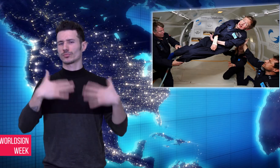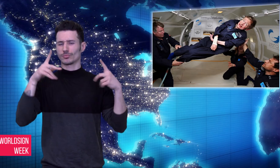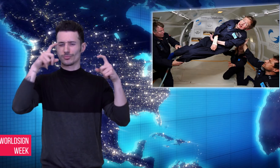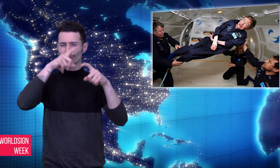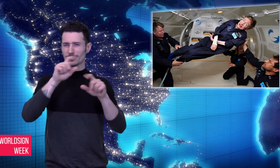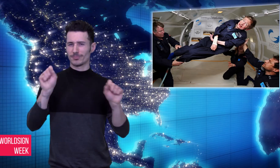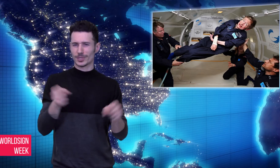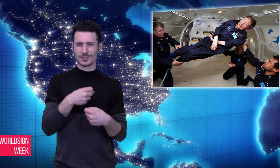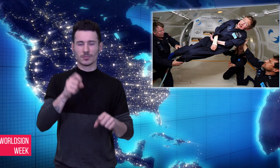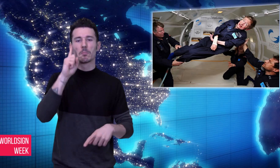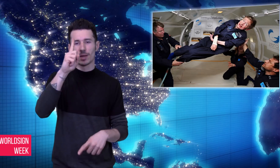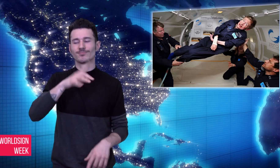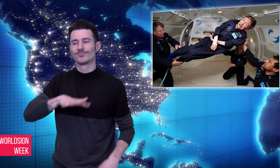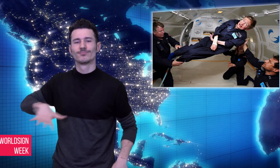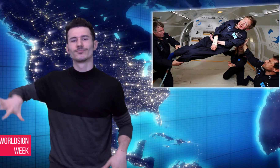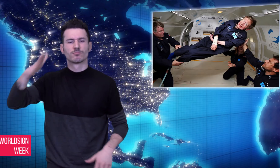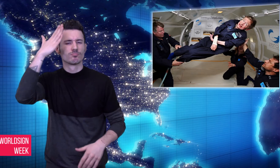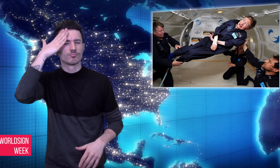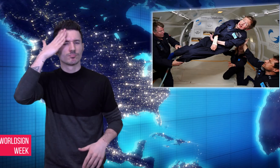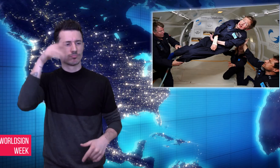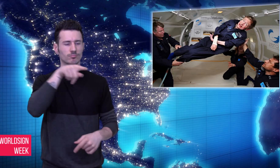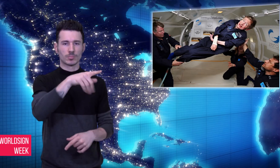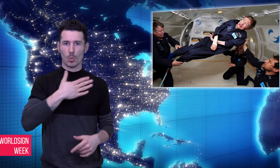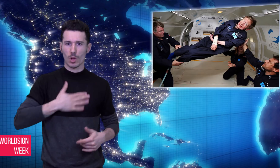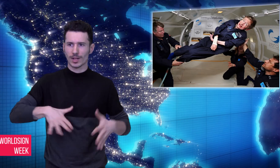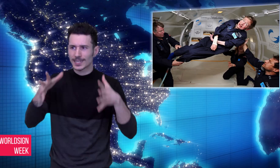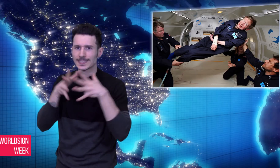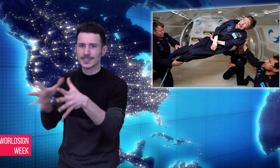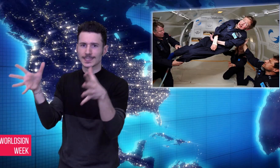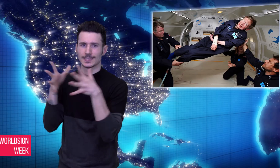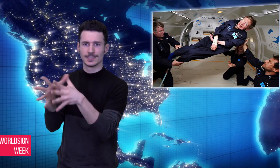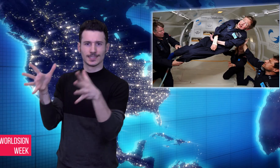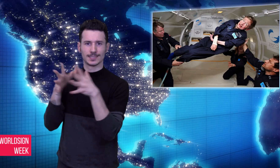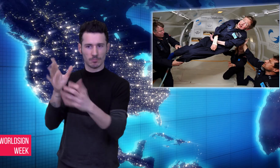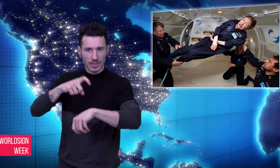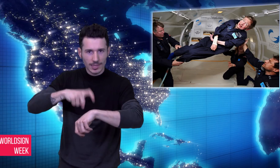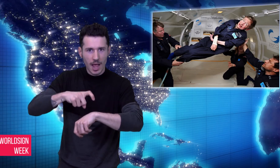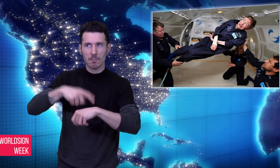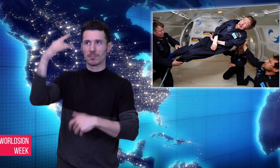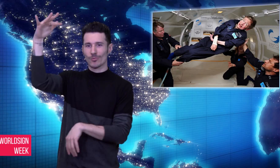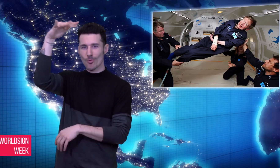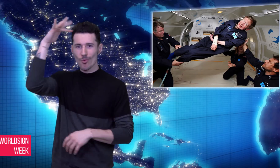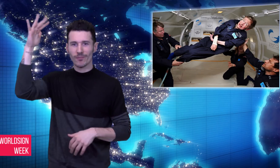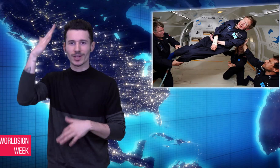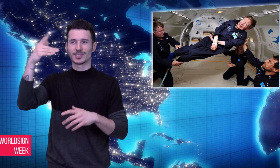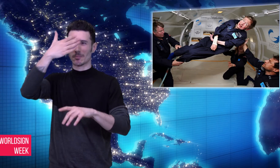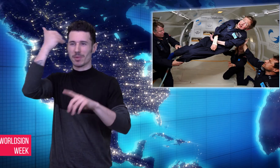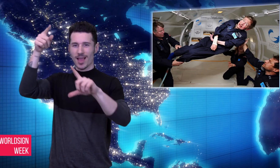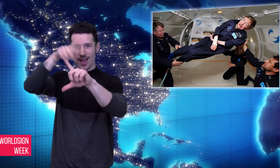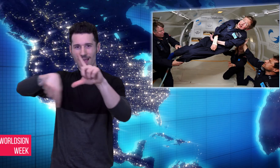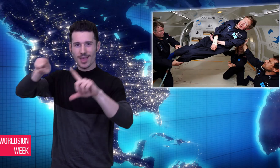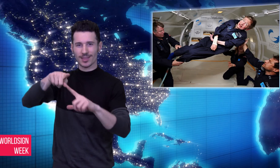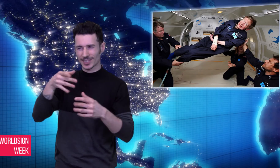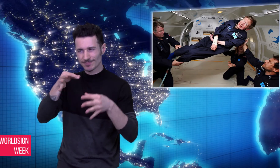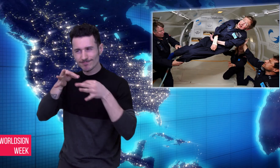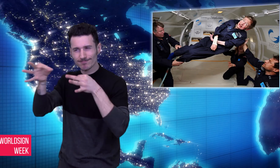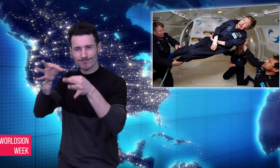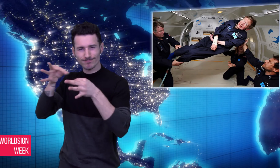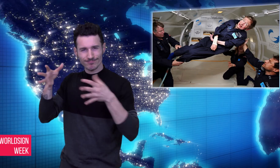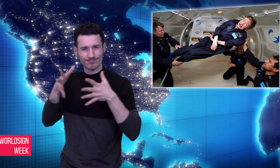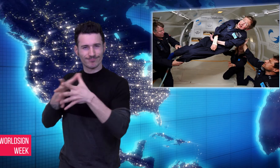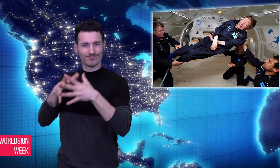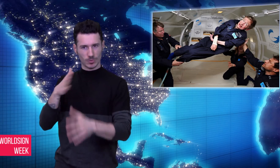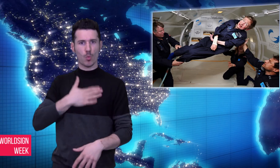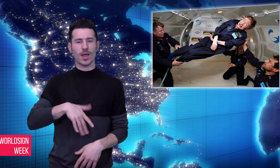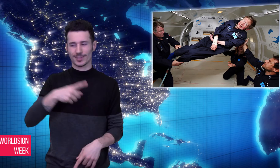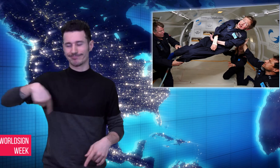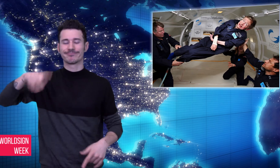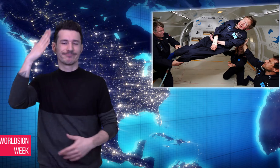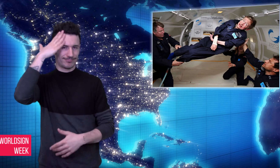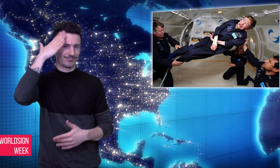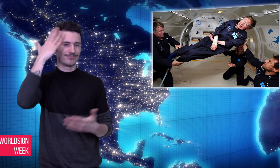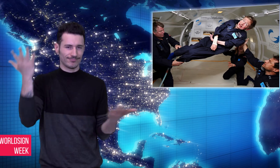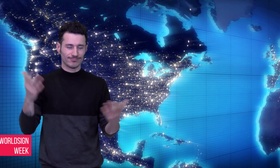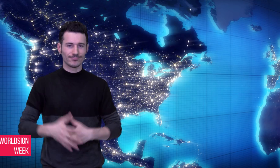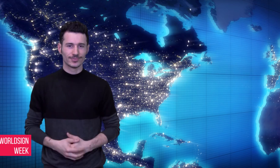black holes, space time and universe.